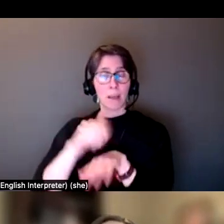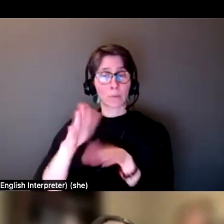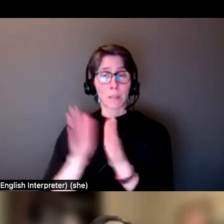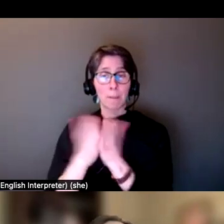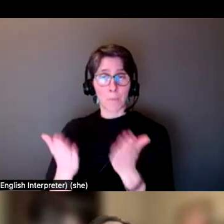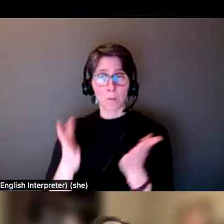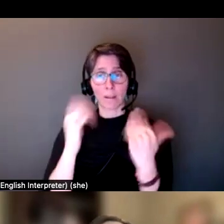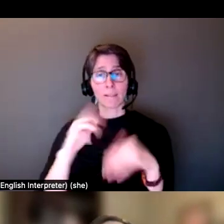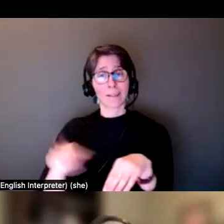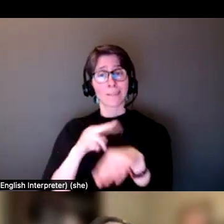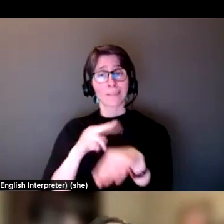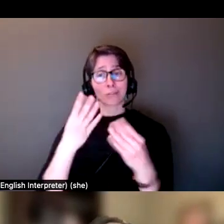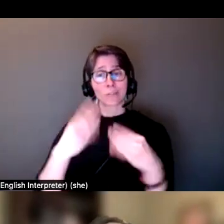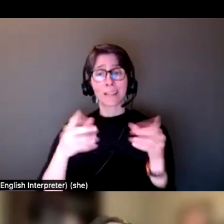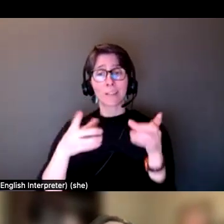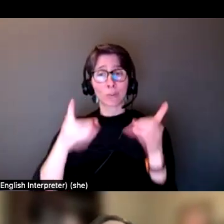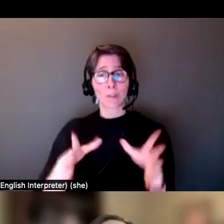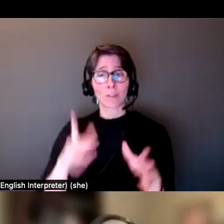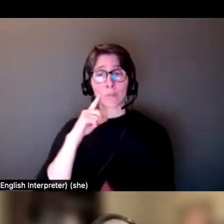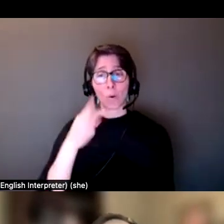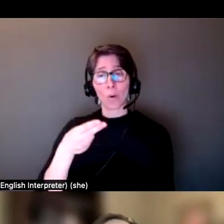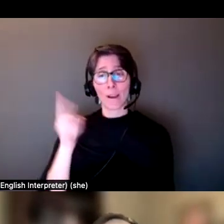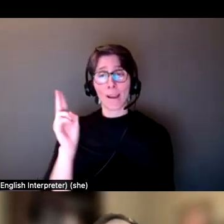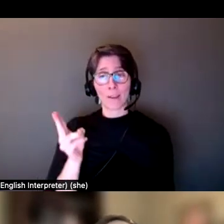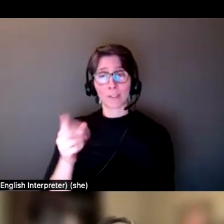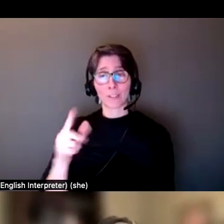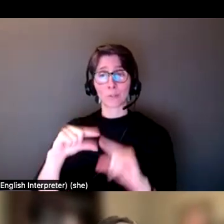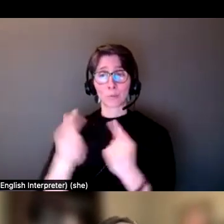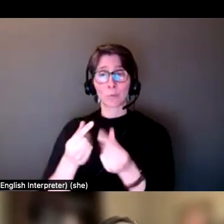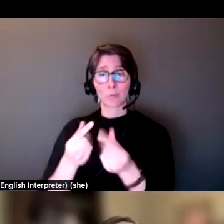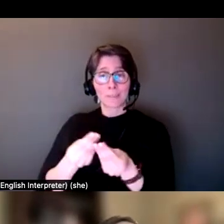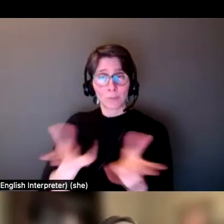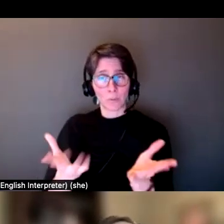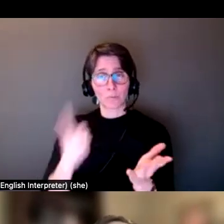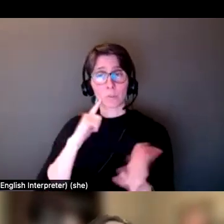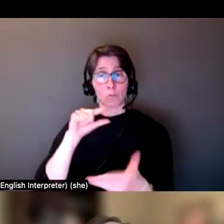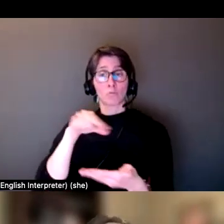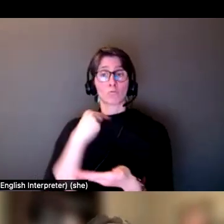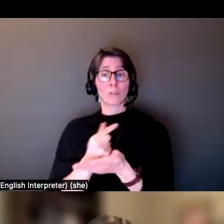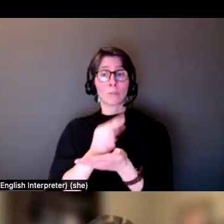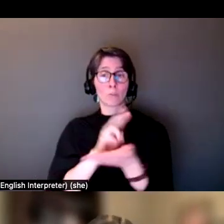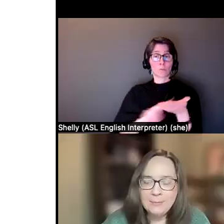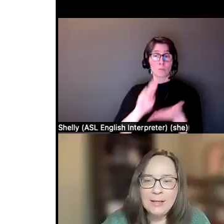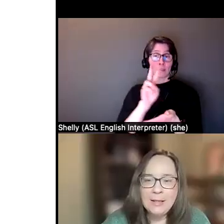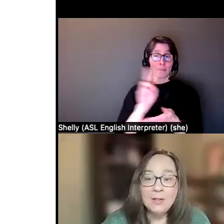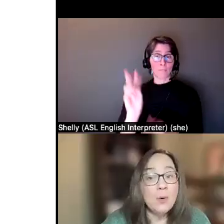A 1992 graduate of the University of Victoria, he has spent over 30 years in the book trade,